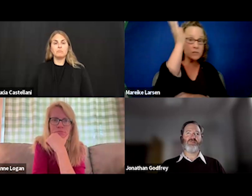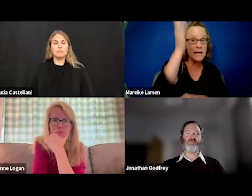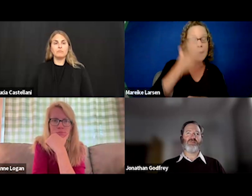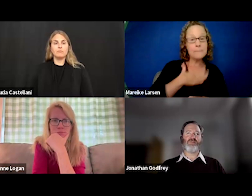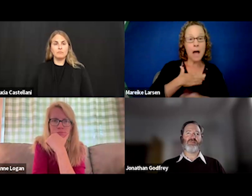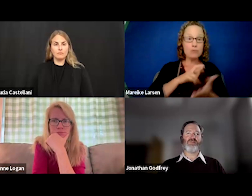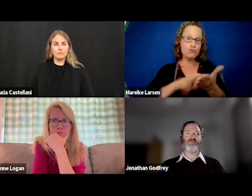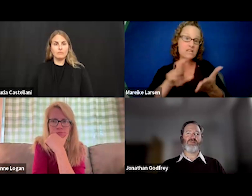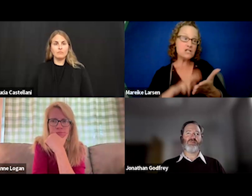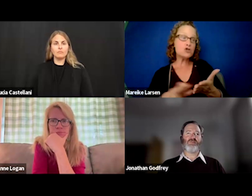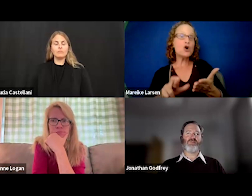So that's been one example.